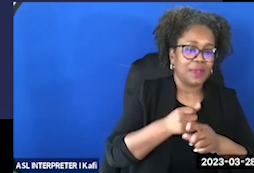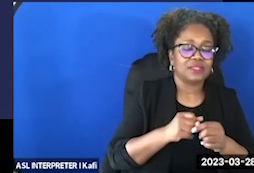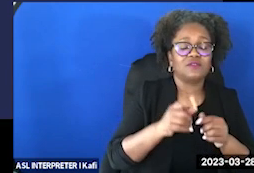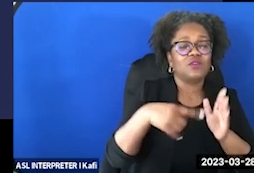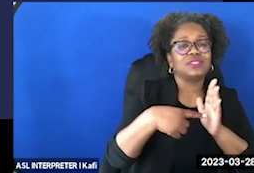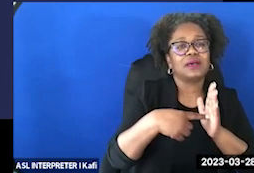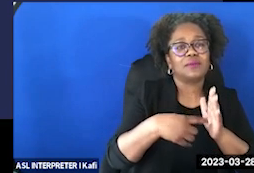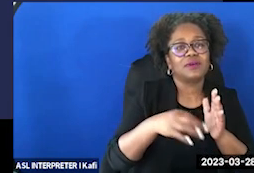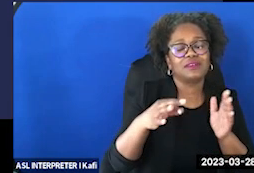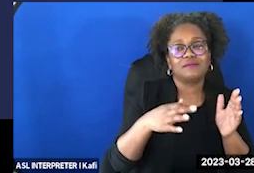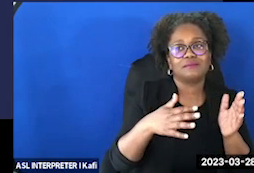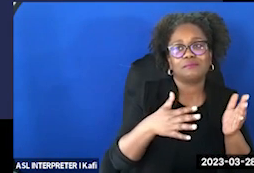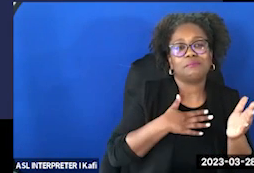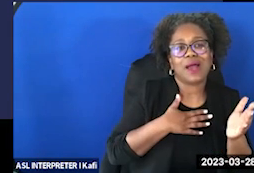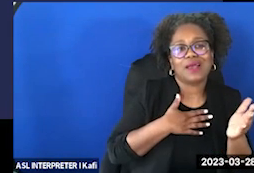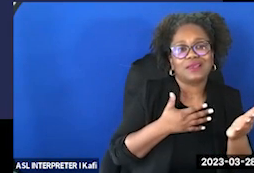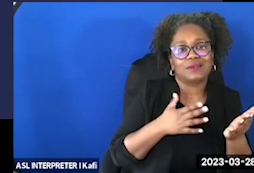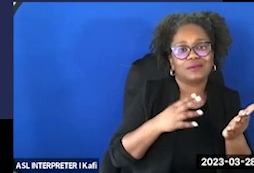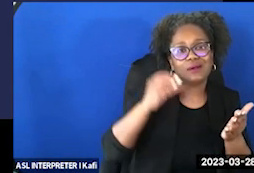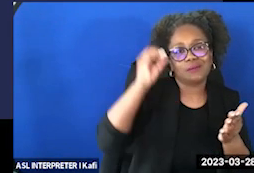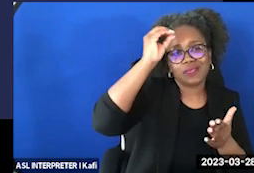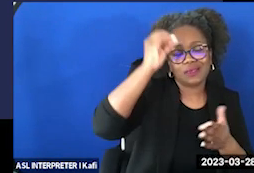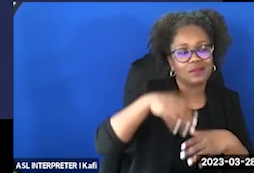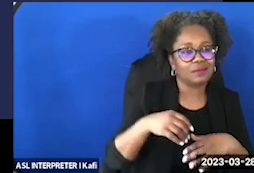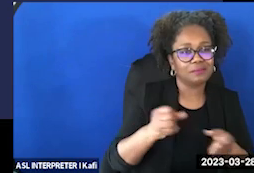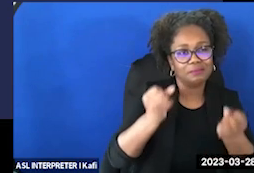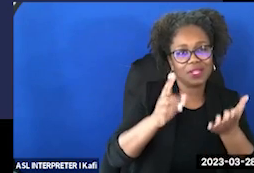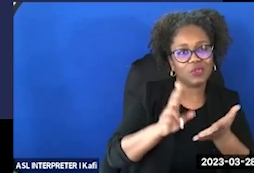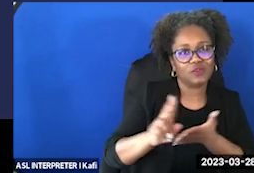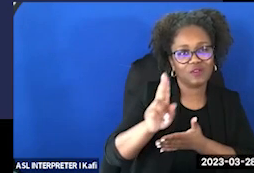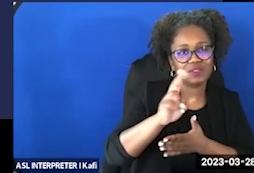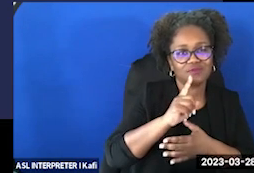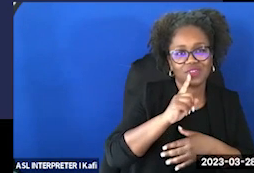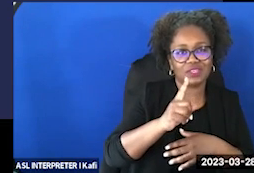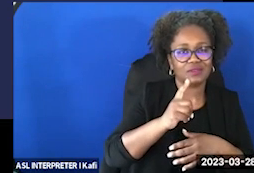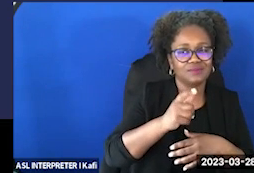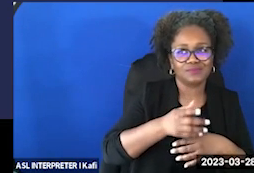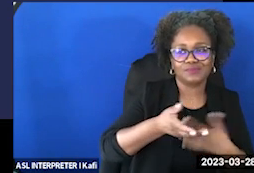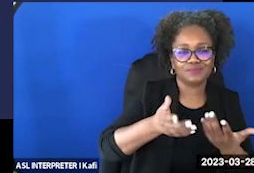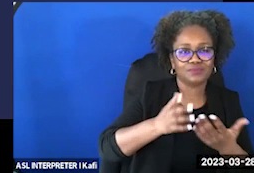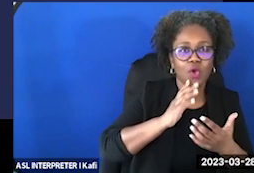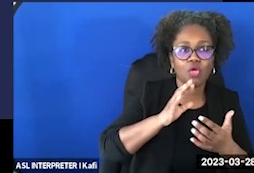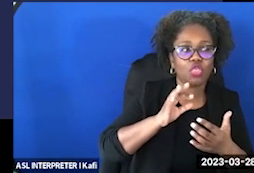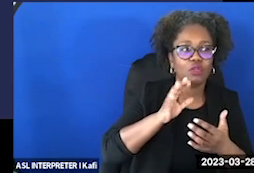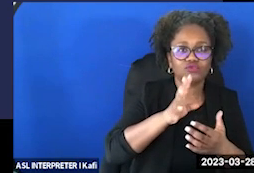Debbie Stine, Science & Technology Policy Academy: like lip service to diversity, kinds of issues. And that's because they're not really willing to measure it.